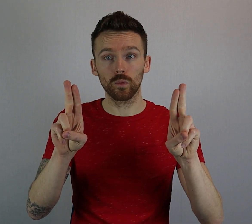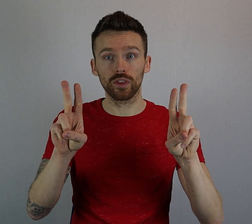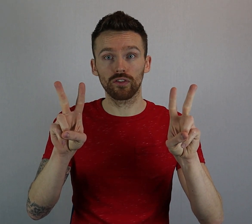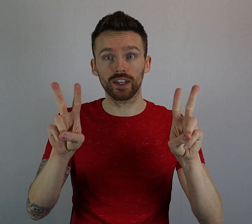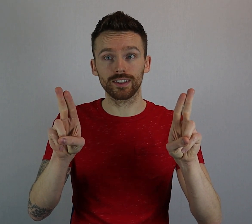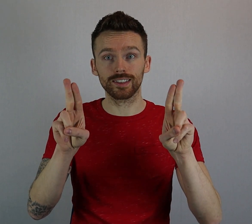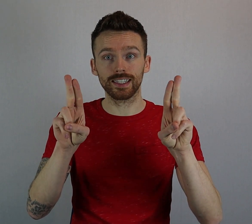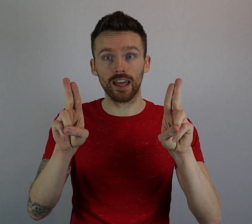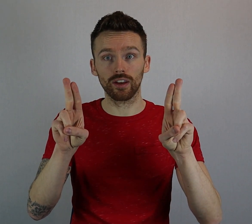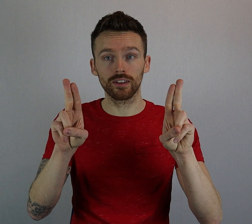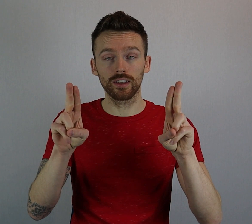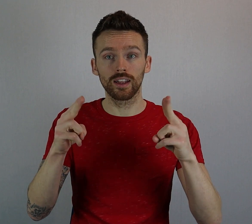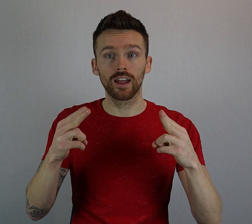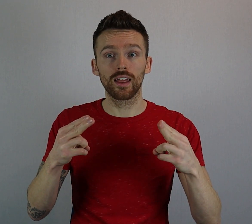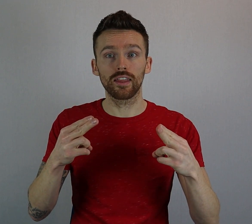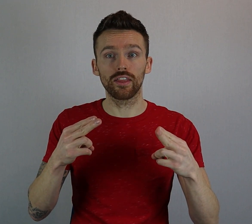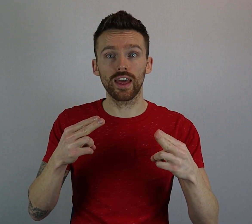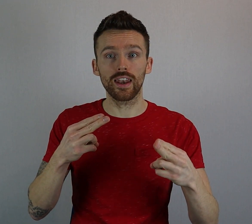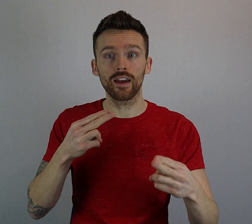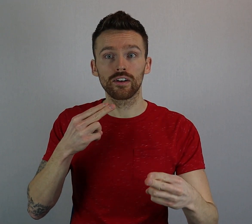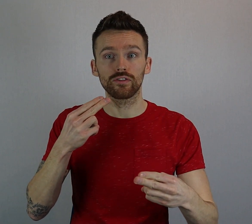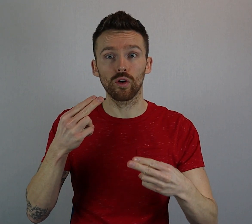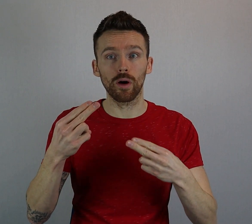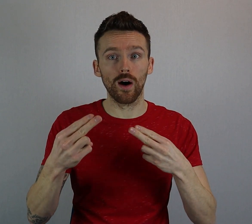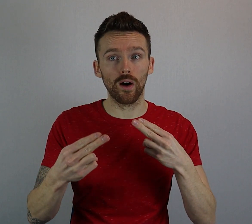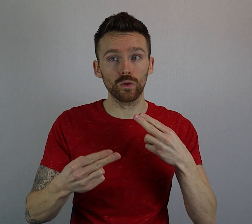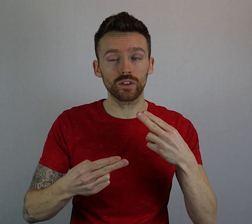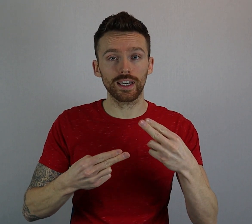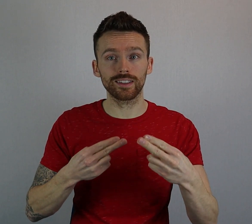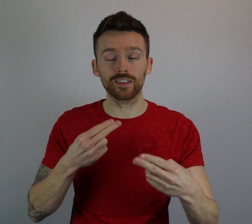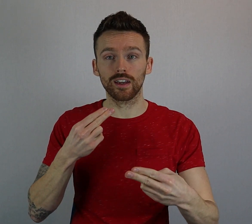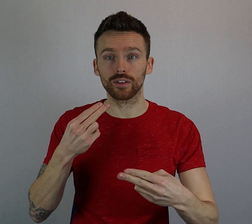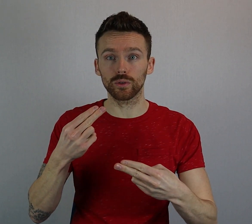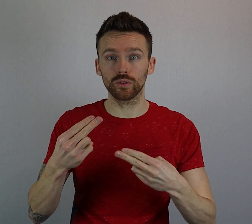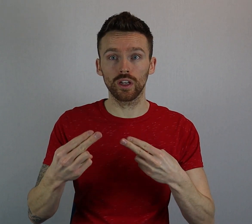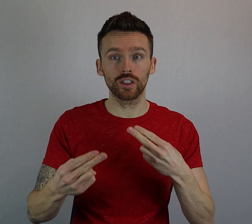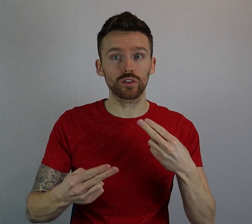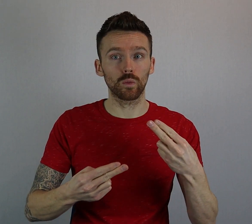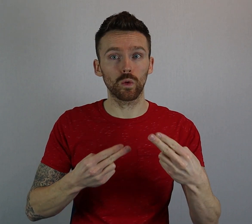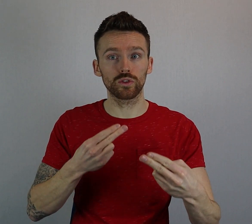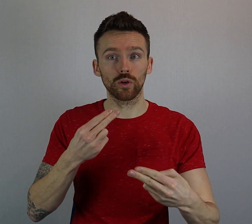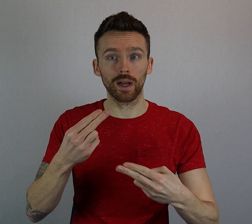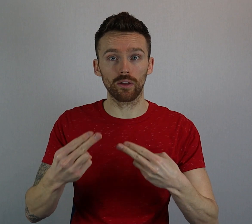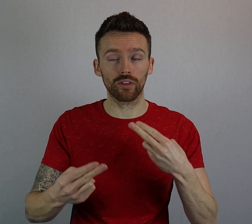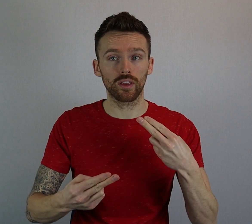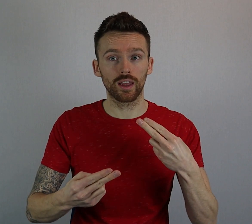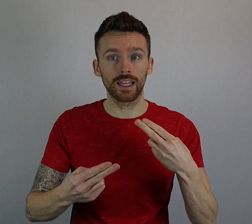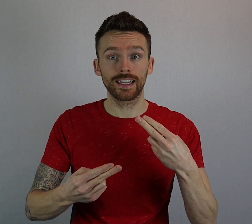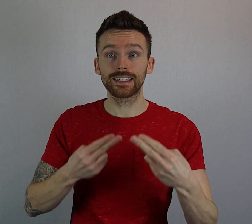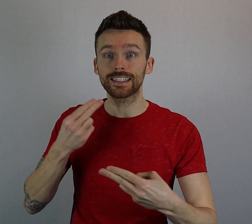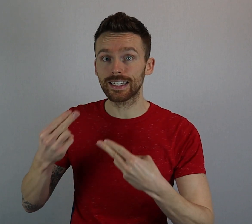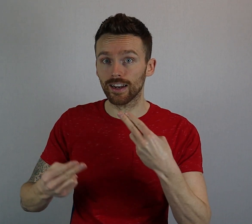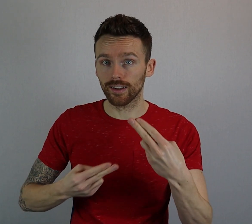with your fingers together. Then form alternating circles towards your mouth. Dinner.